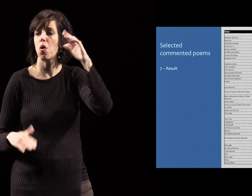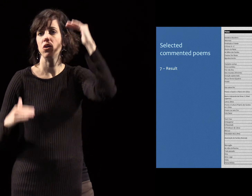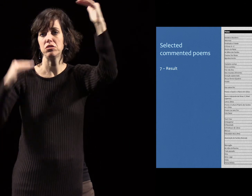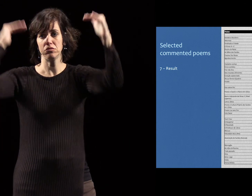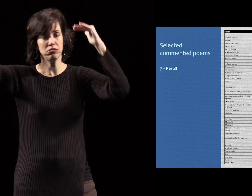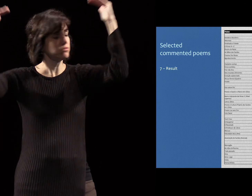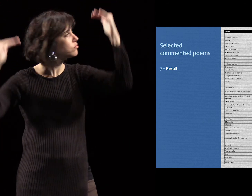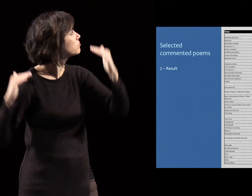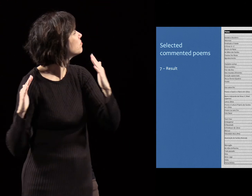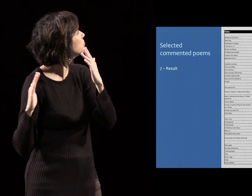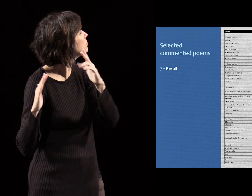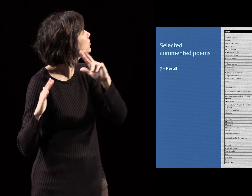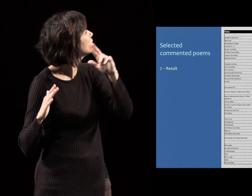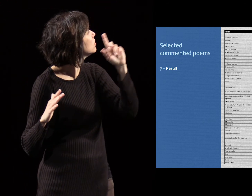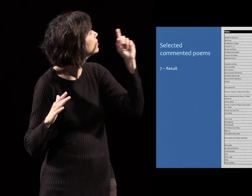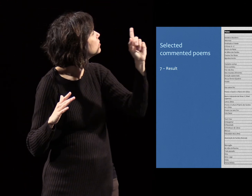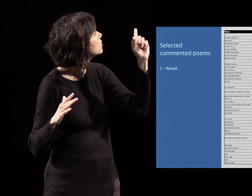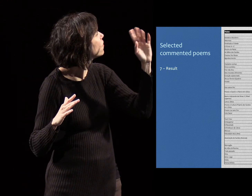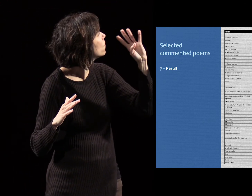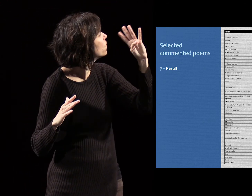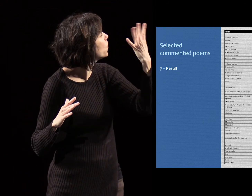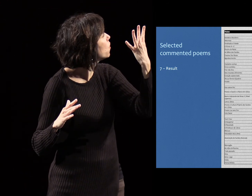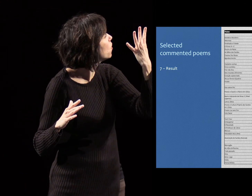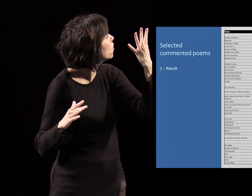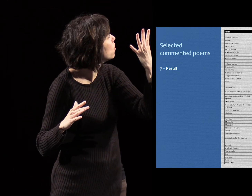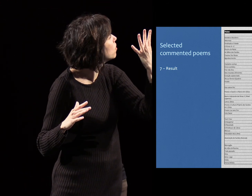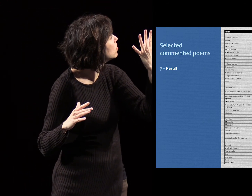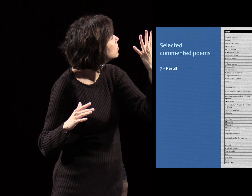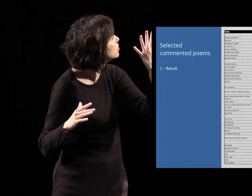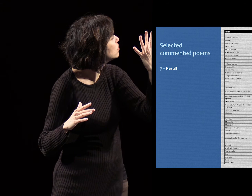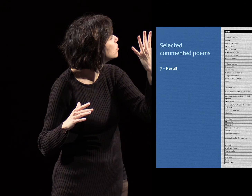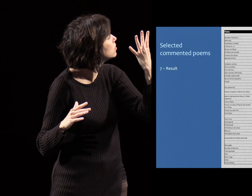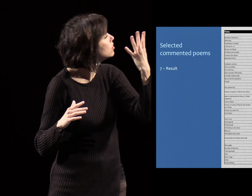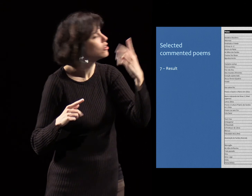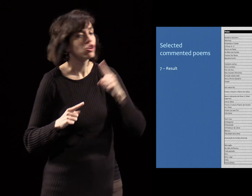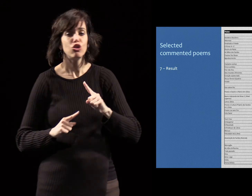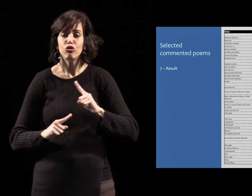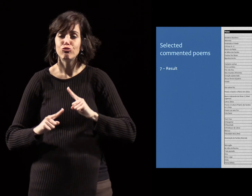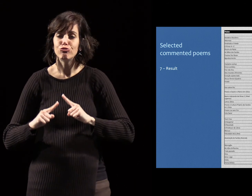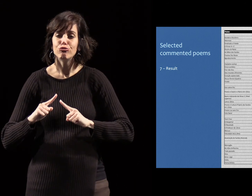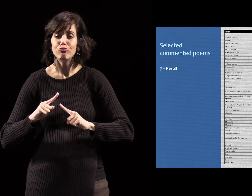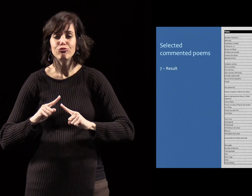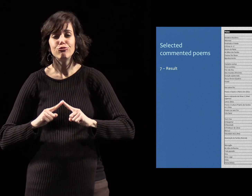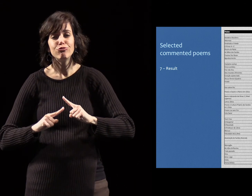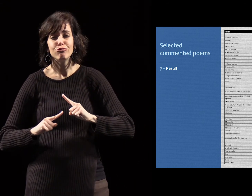whether it be children, adults, elderly people.